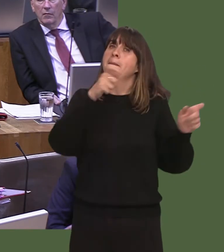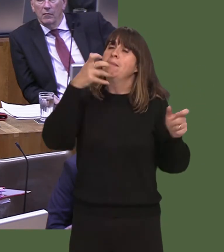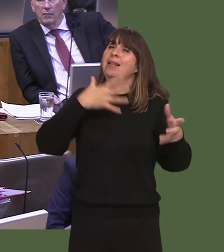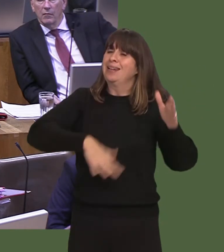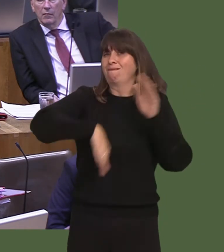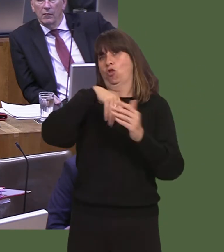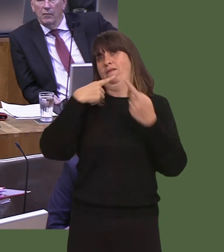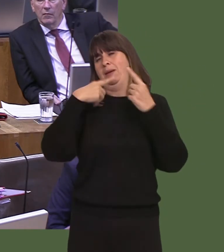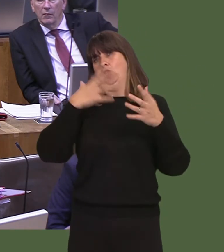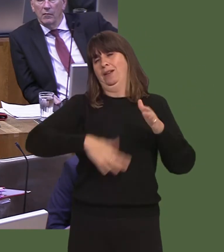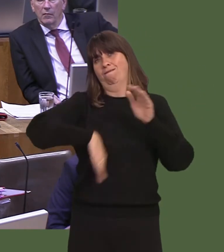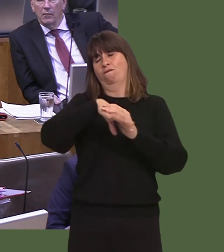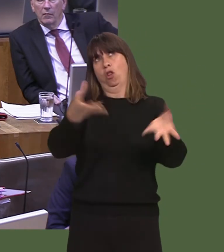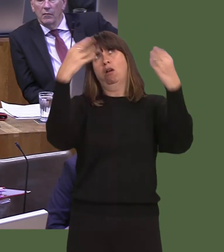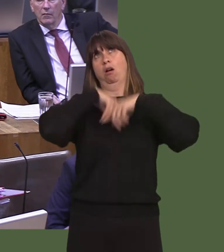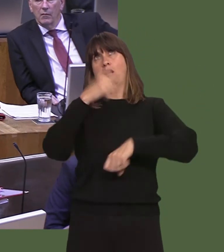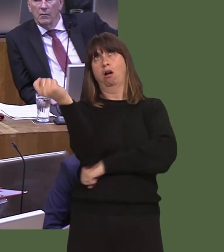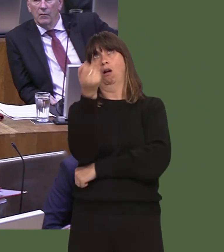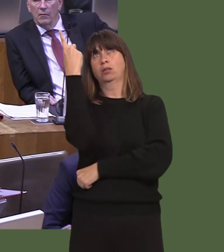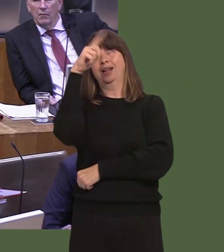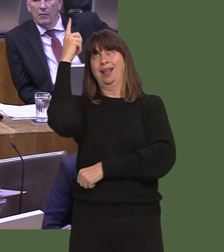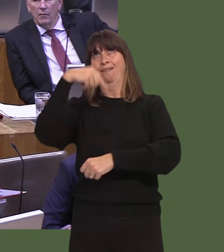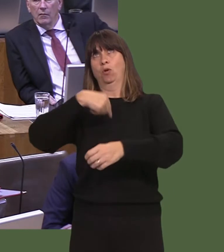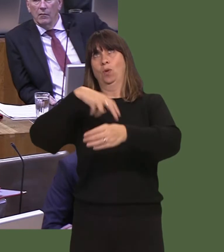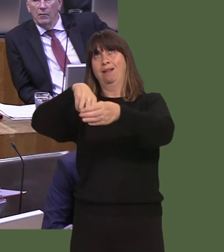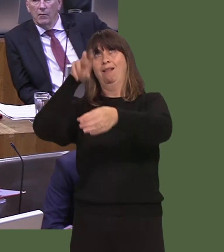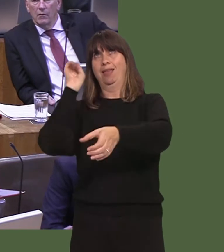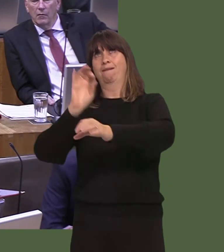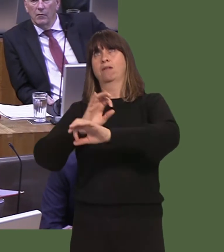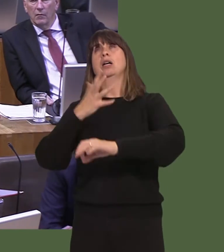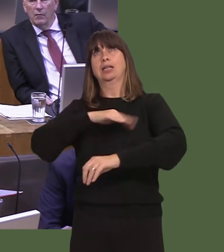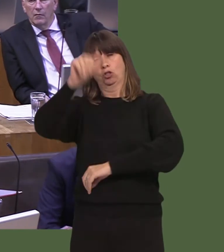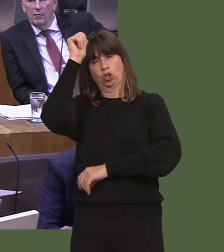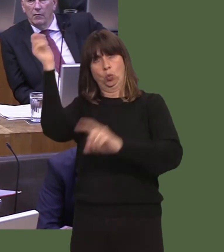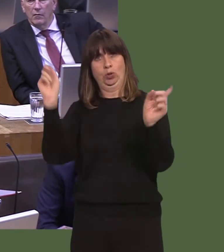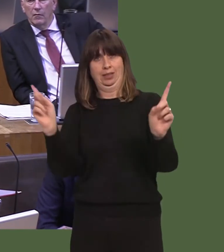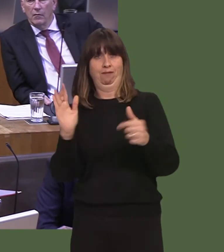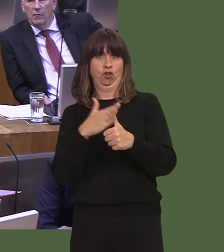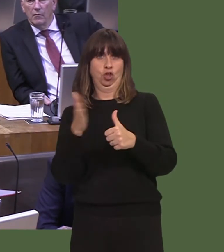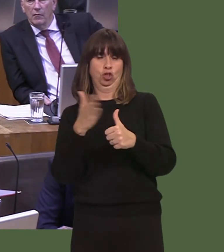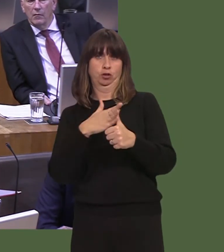I think they need to be fully informedóthey weren't two years agoóof what the consequences would be. It would take just as long to organise a referendum.